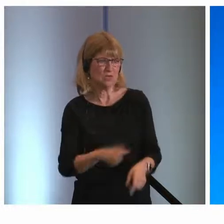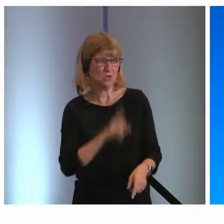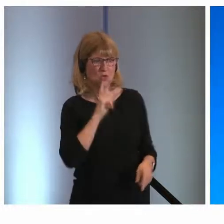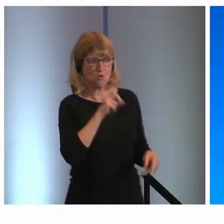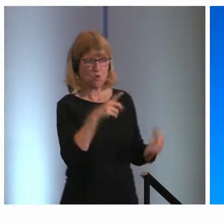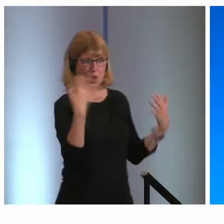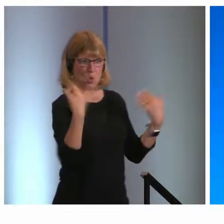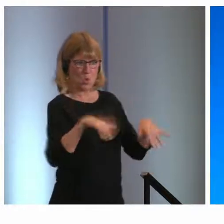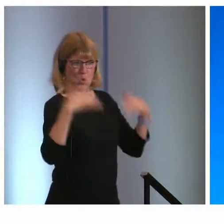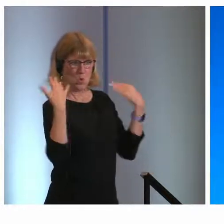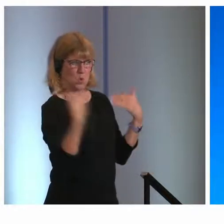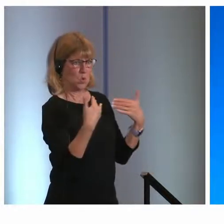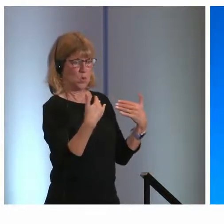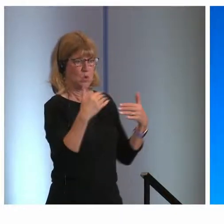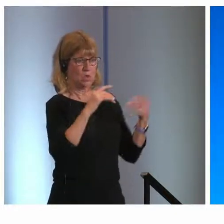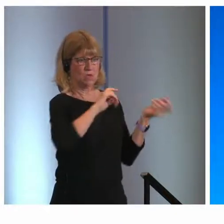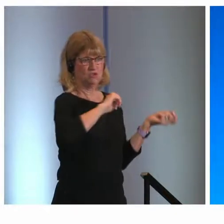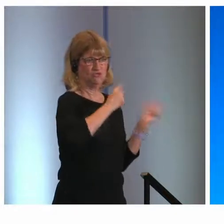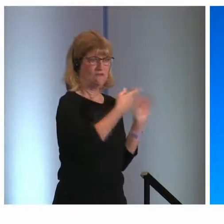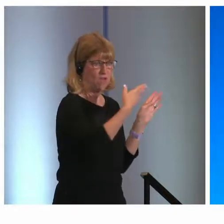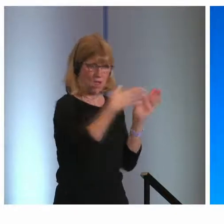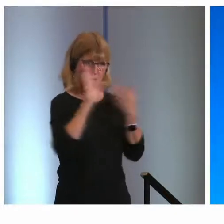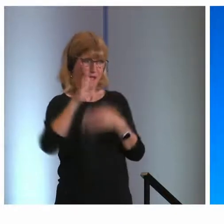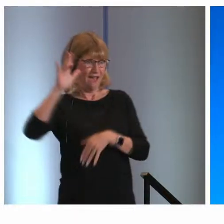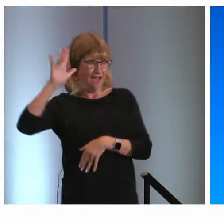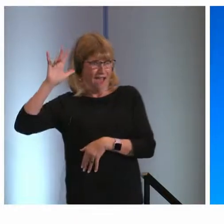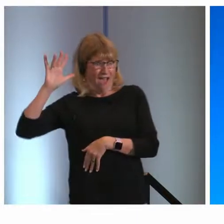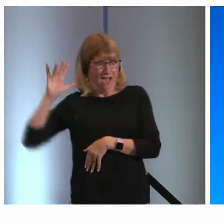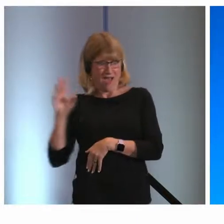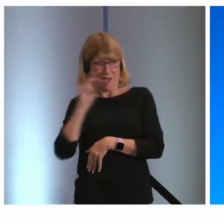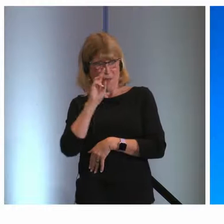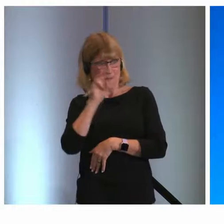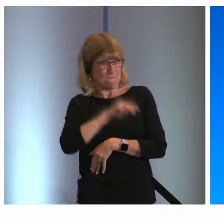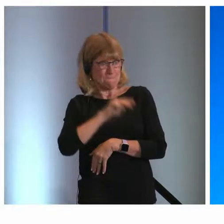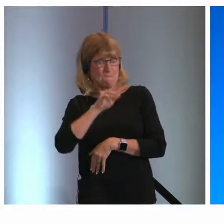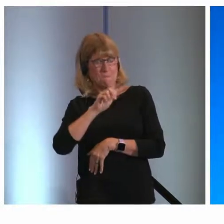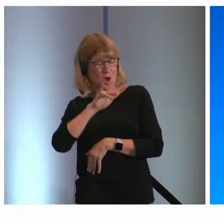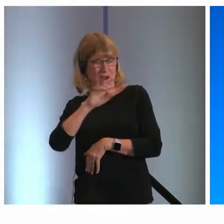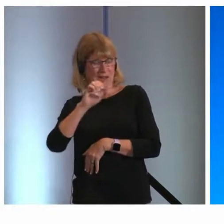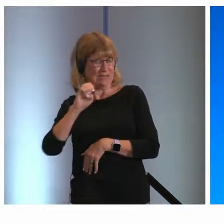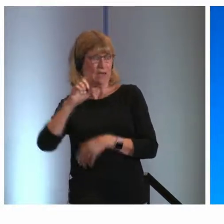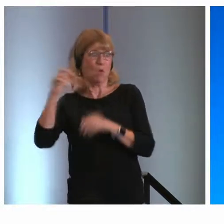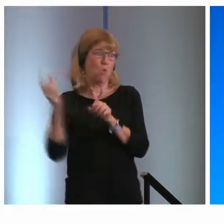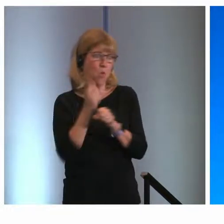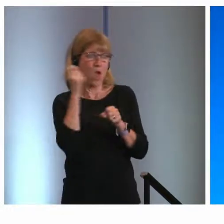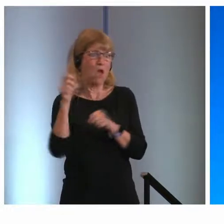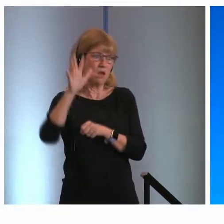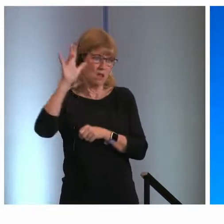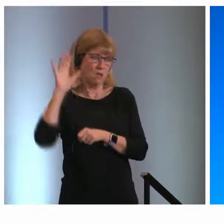a win for one segment of the disability and Deaf community, is a win for all -- Danny Woodburn: And this is a real